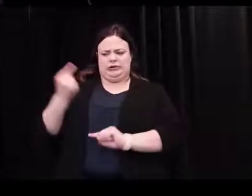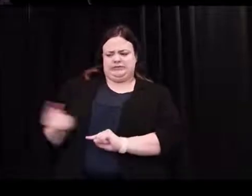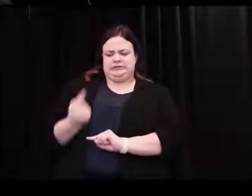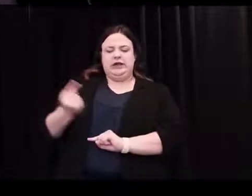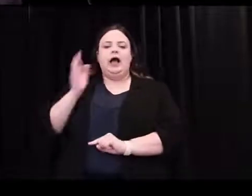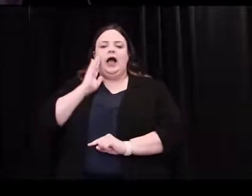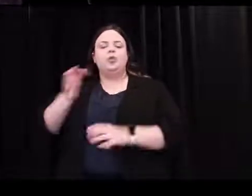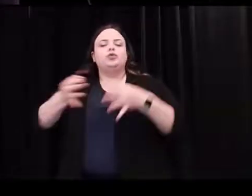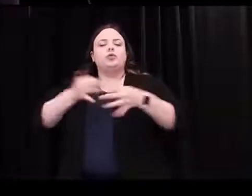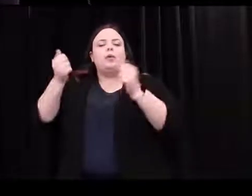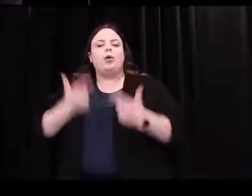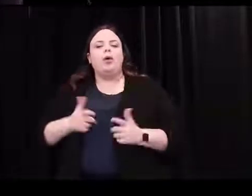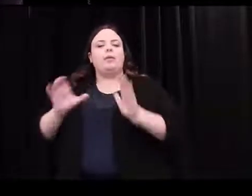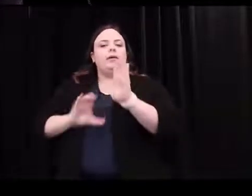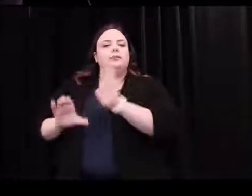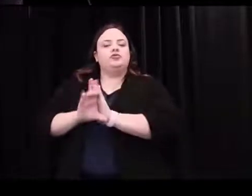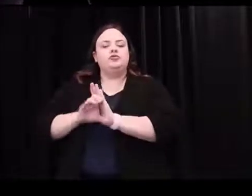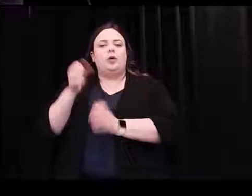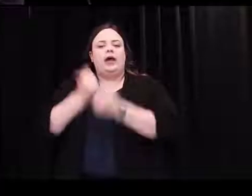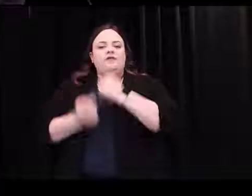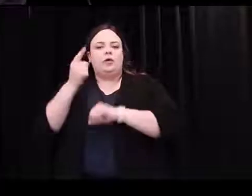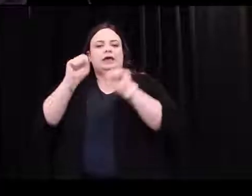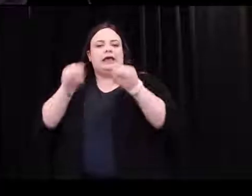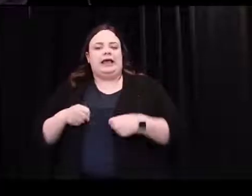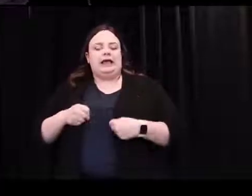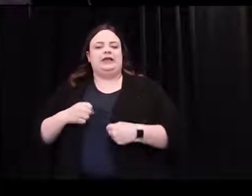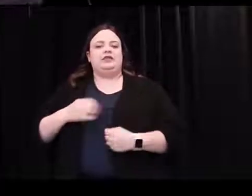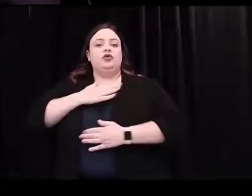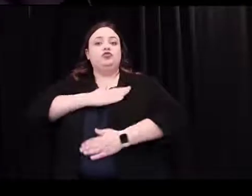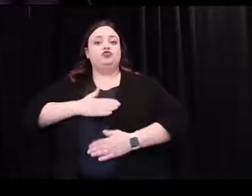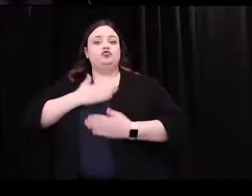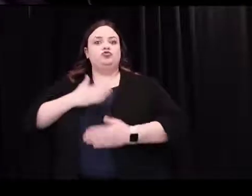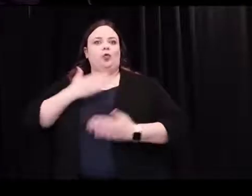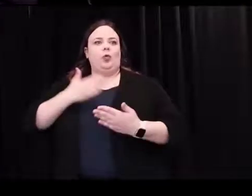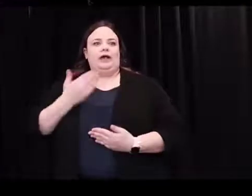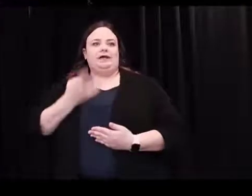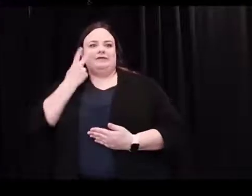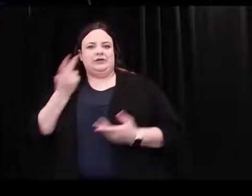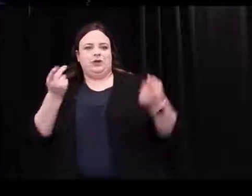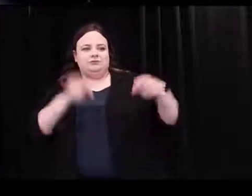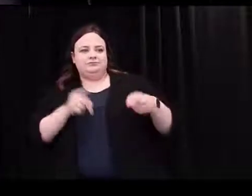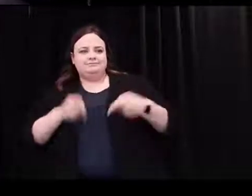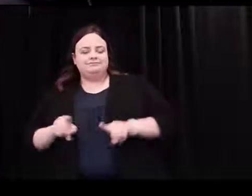pictures, so everybody can can get the joy of seeing what's going on. Most of my slides are